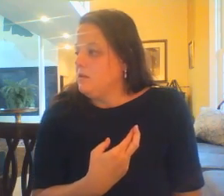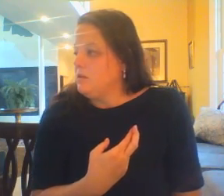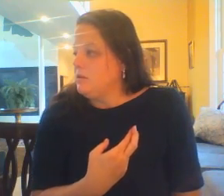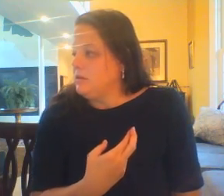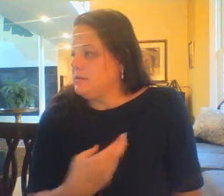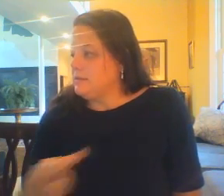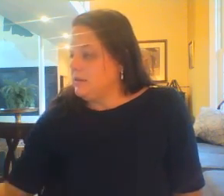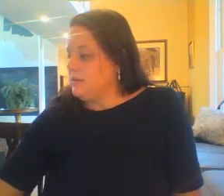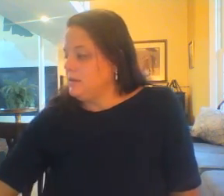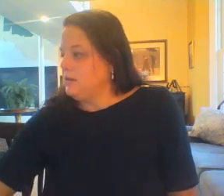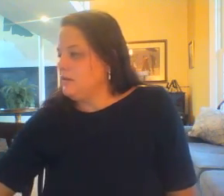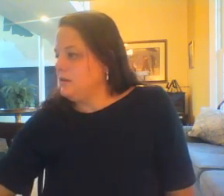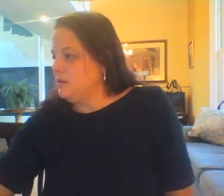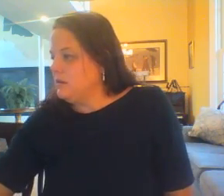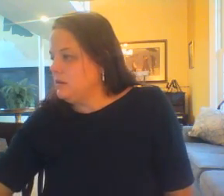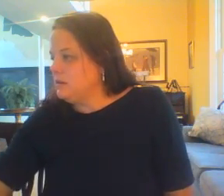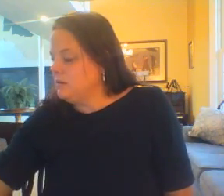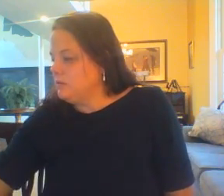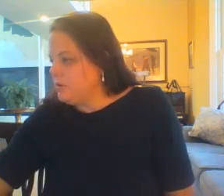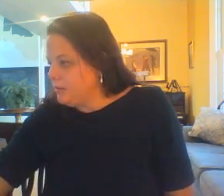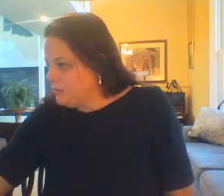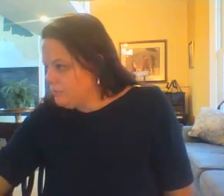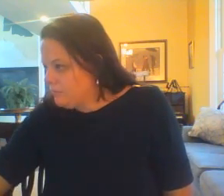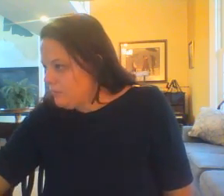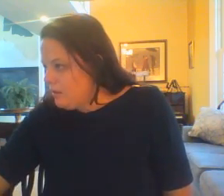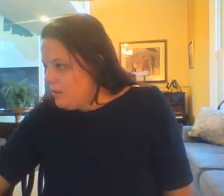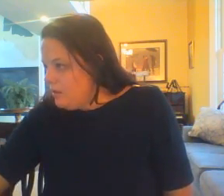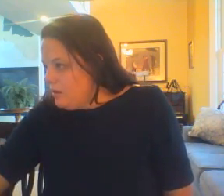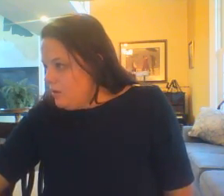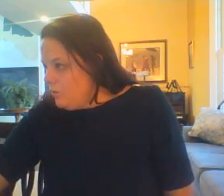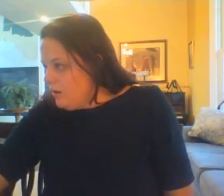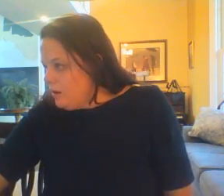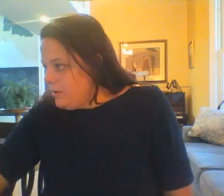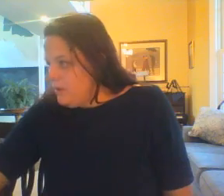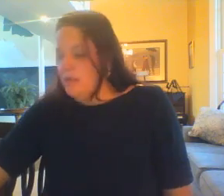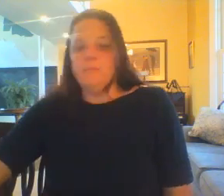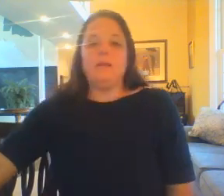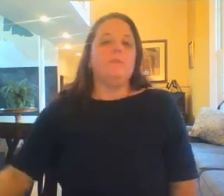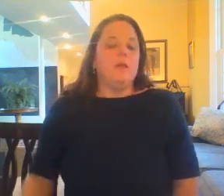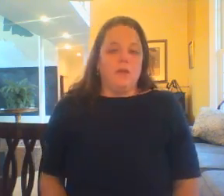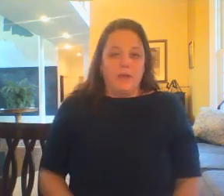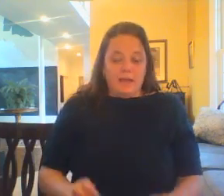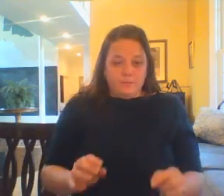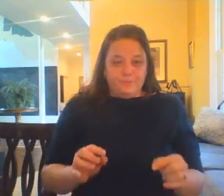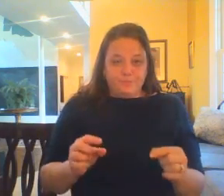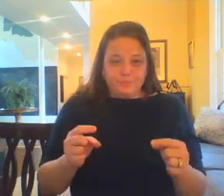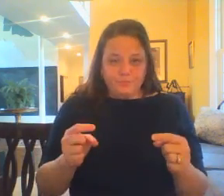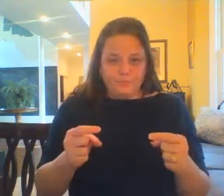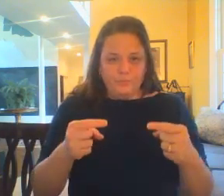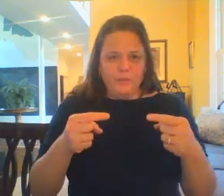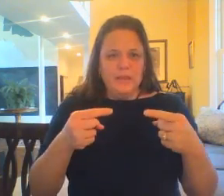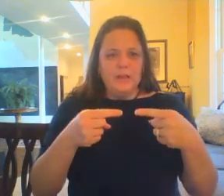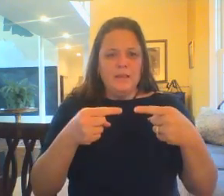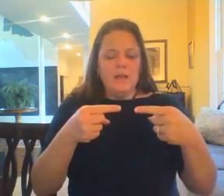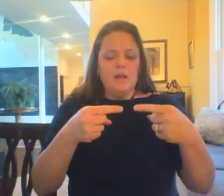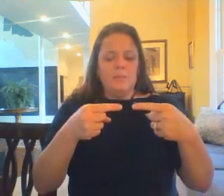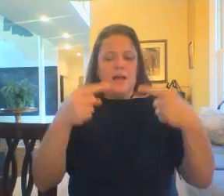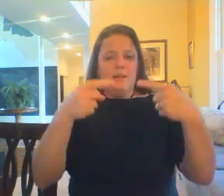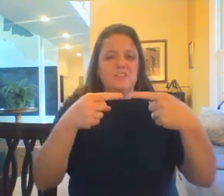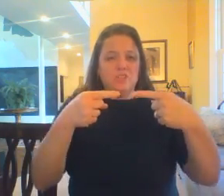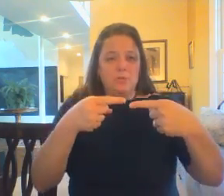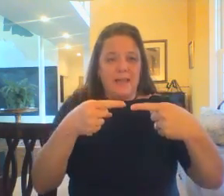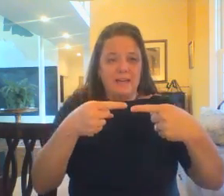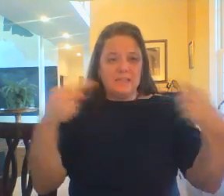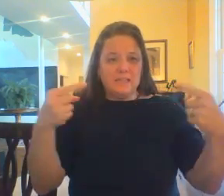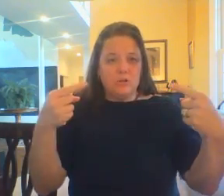let's see we're enemy okay